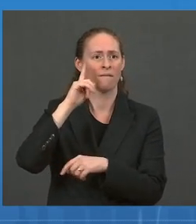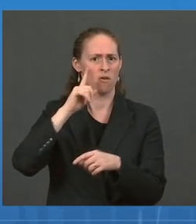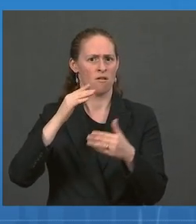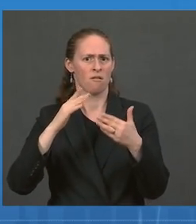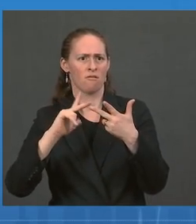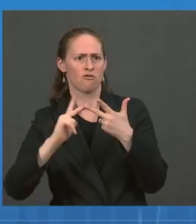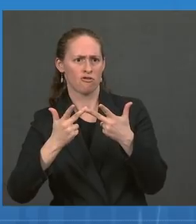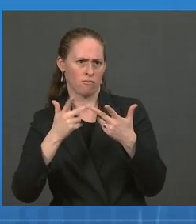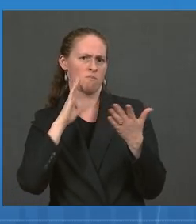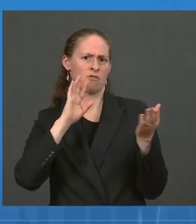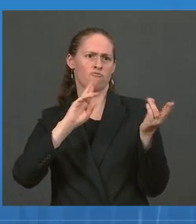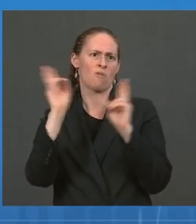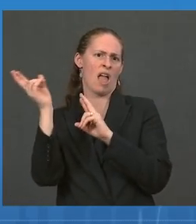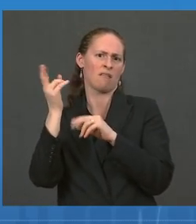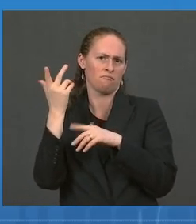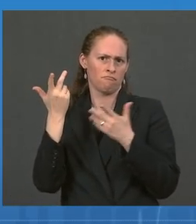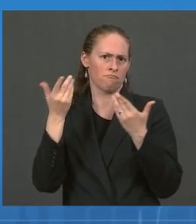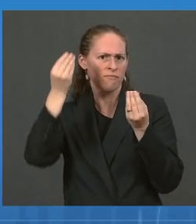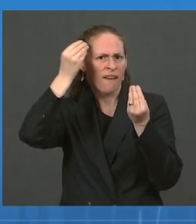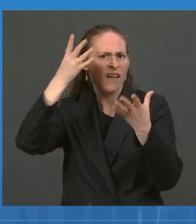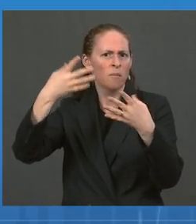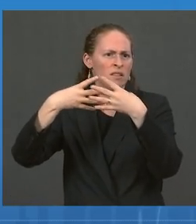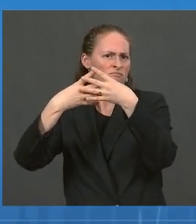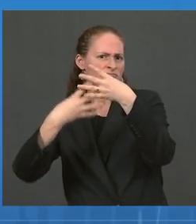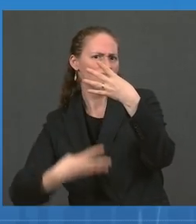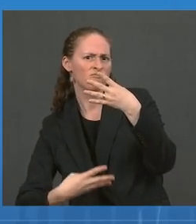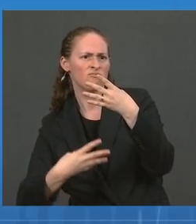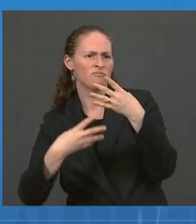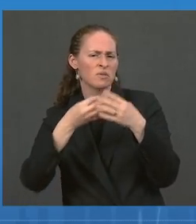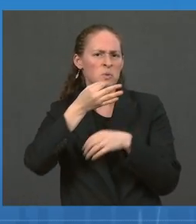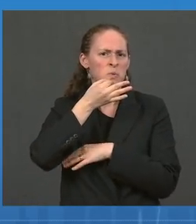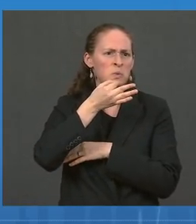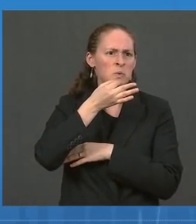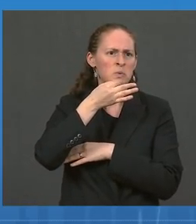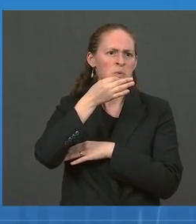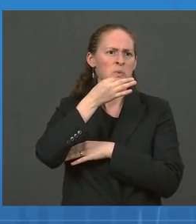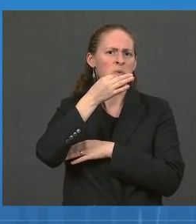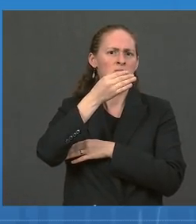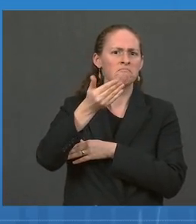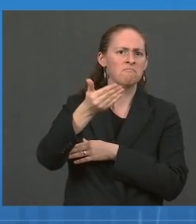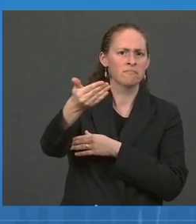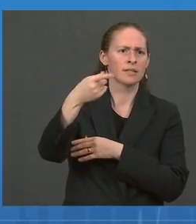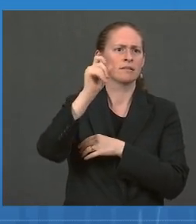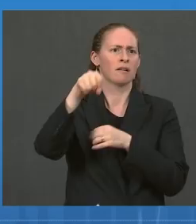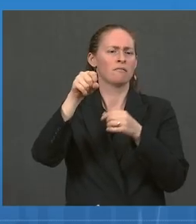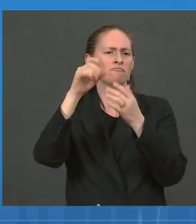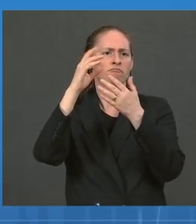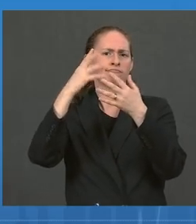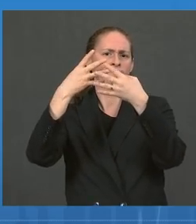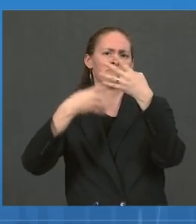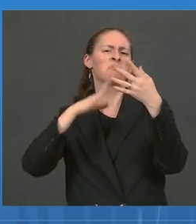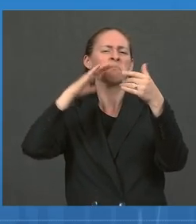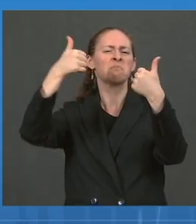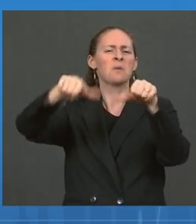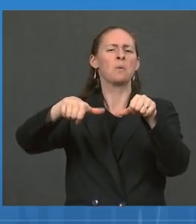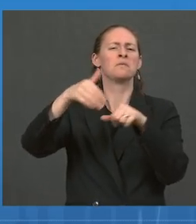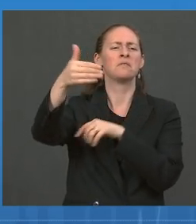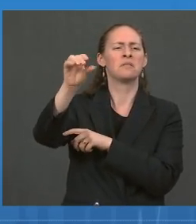somewhere in the first week, or at the most two, of October. That's when the data will be available.